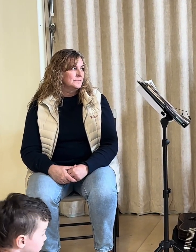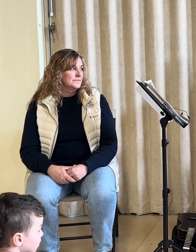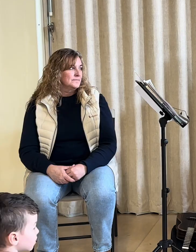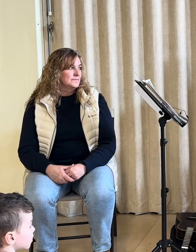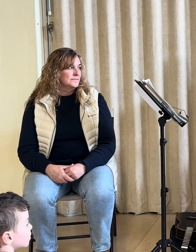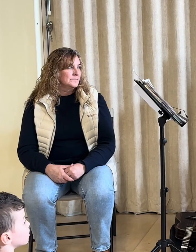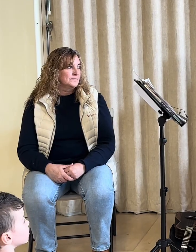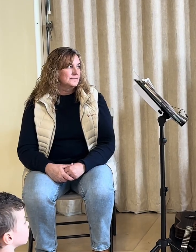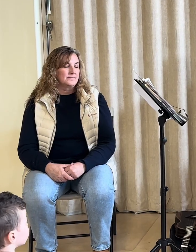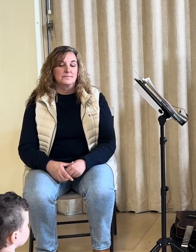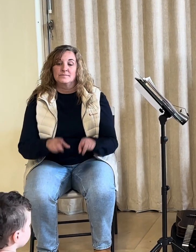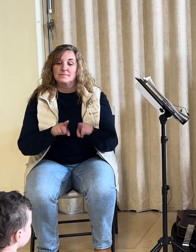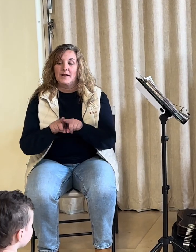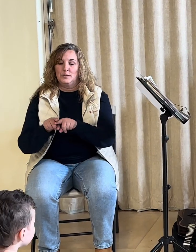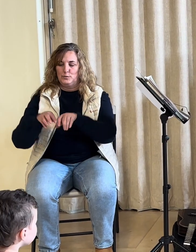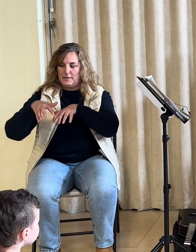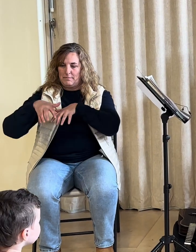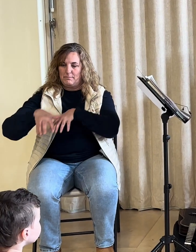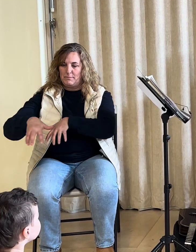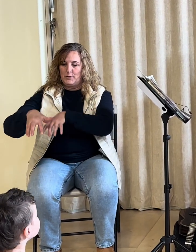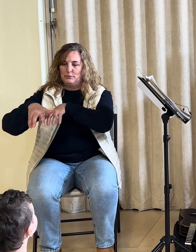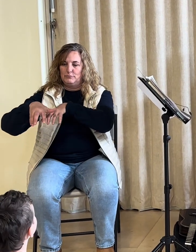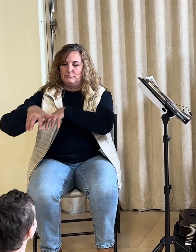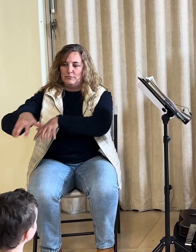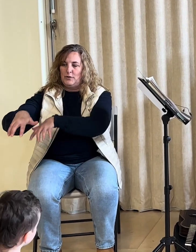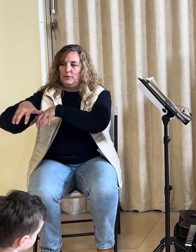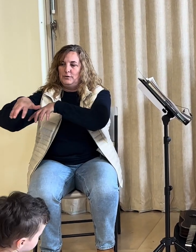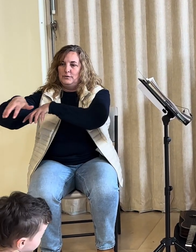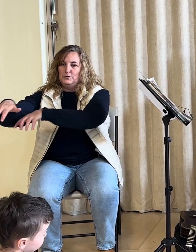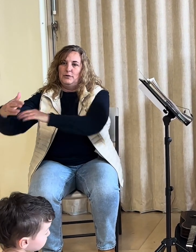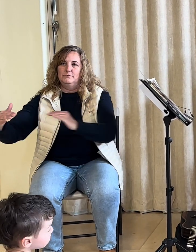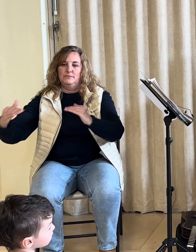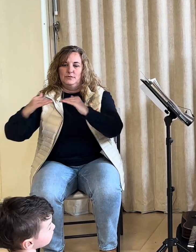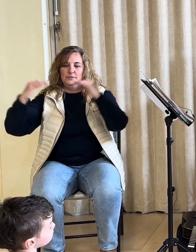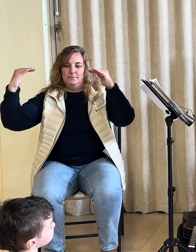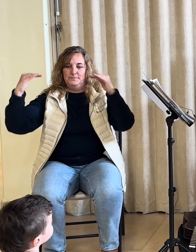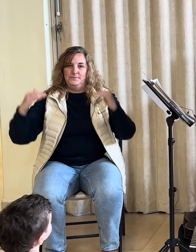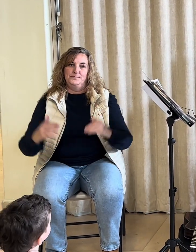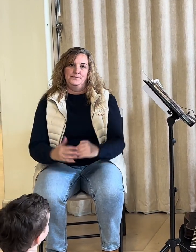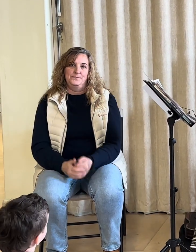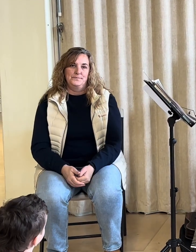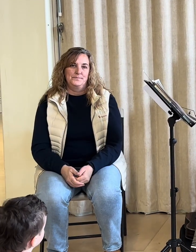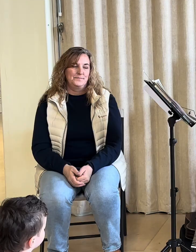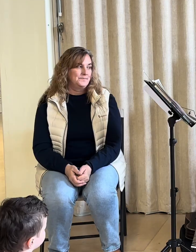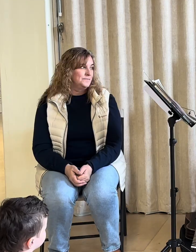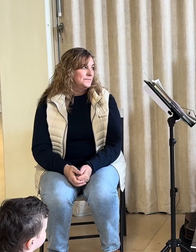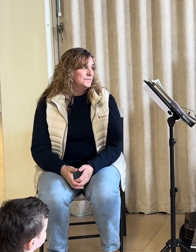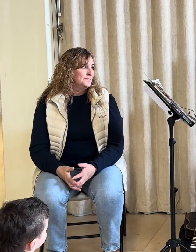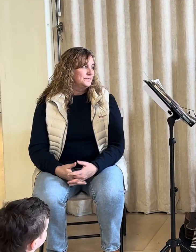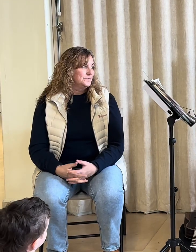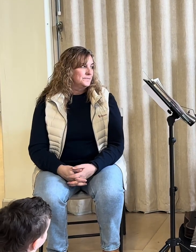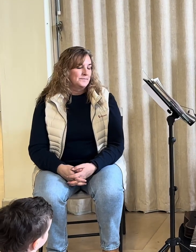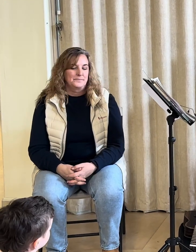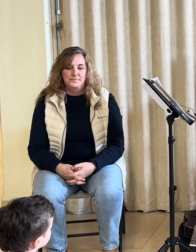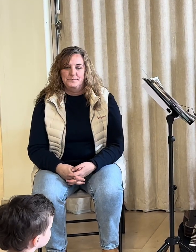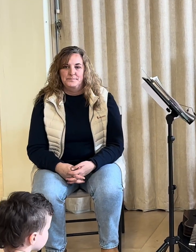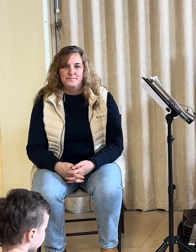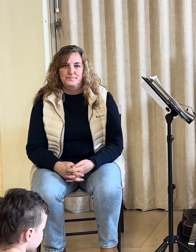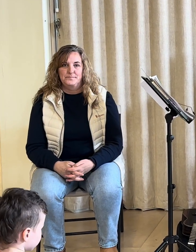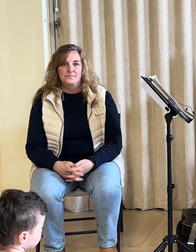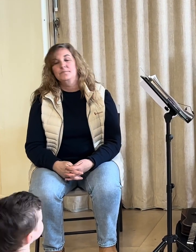As we march to justice.